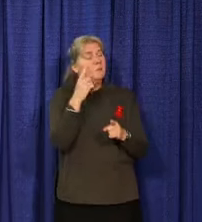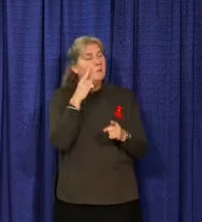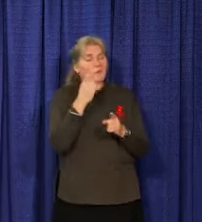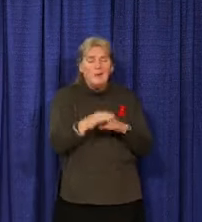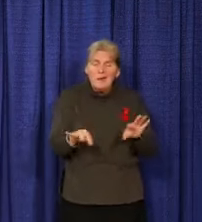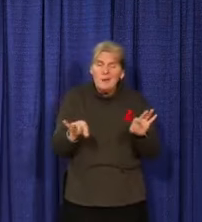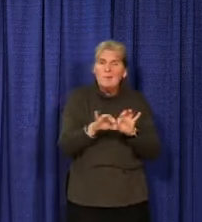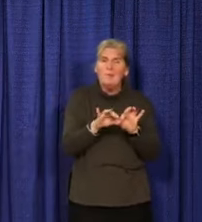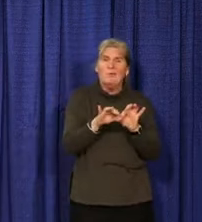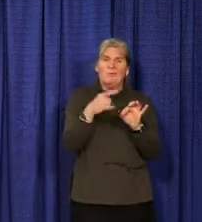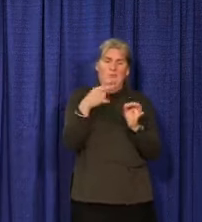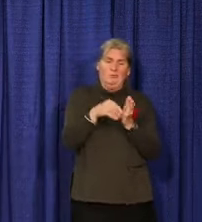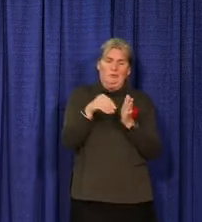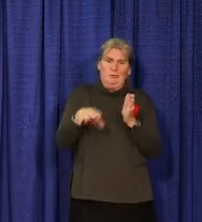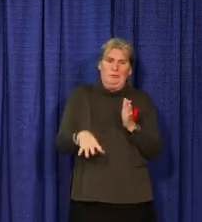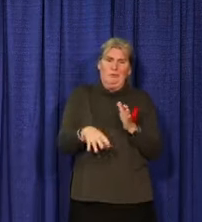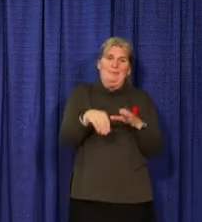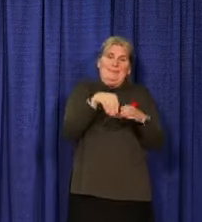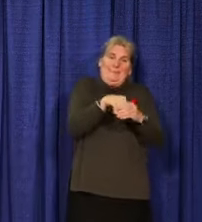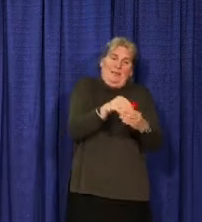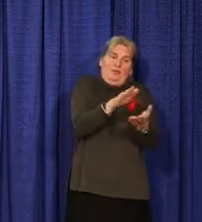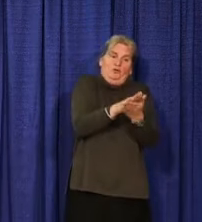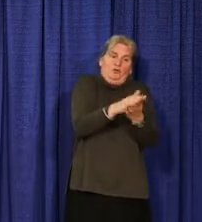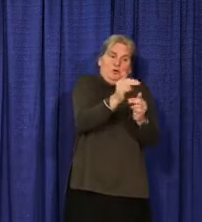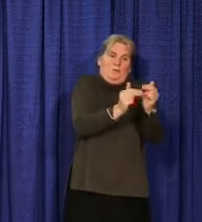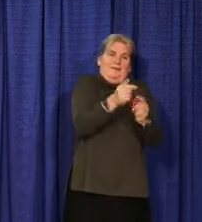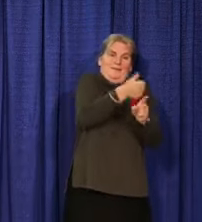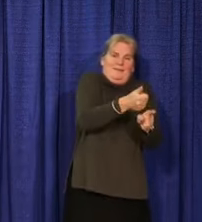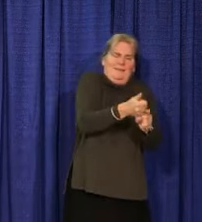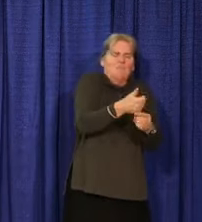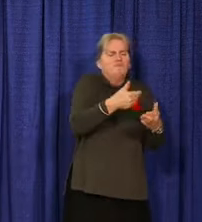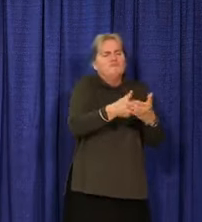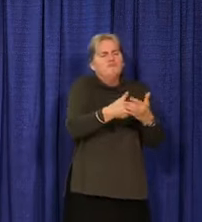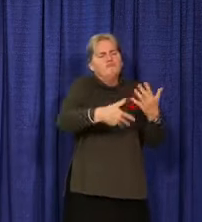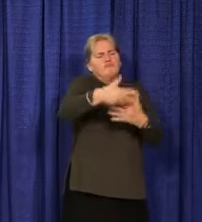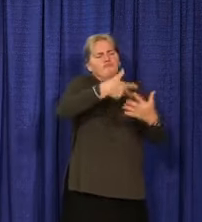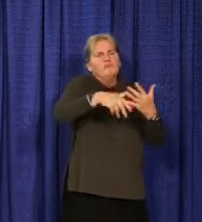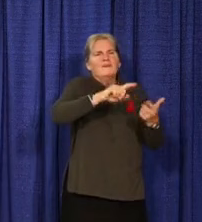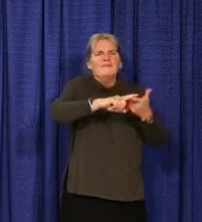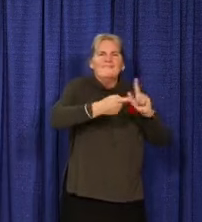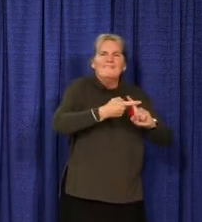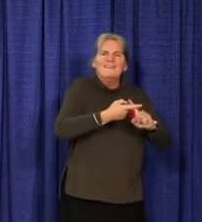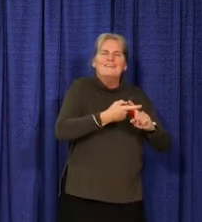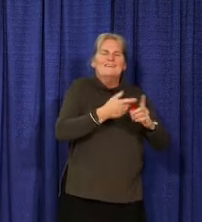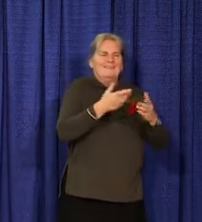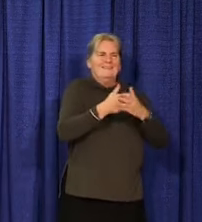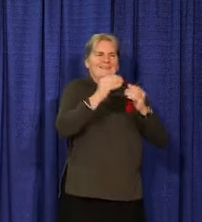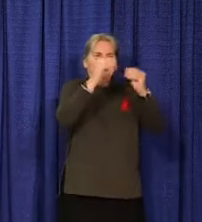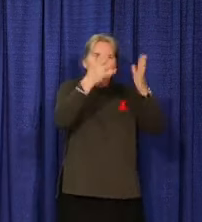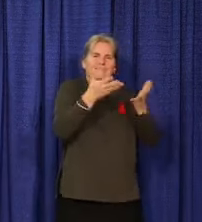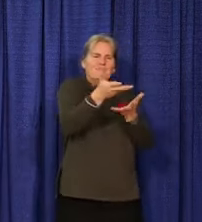know it is incredibly important for them to be in a school setting, to be near their friends, to be near their